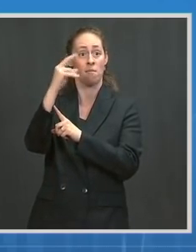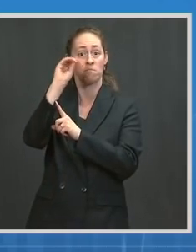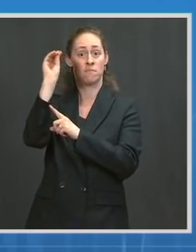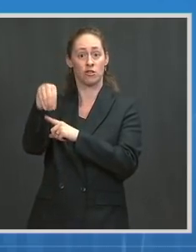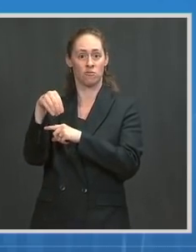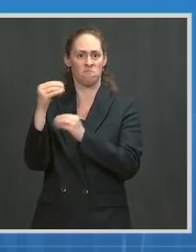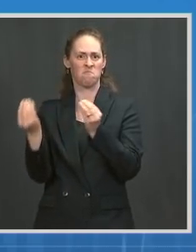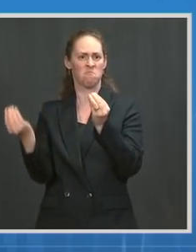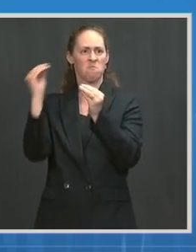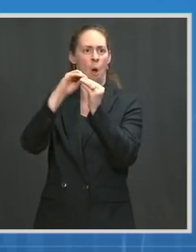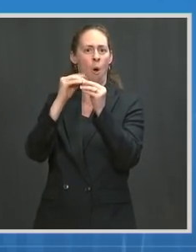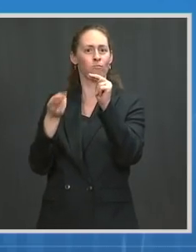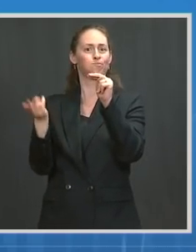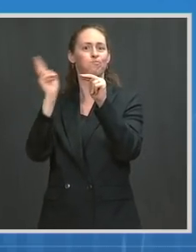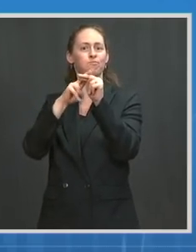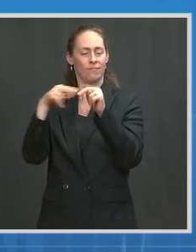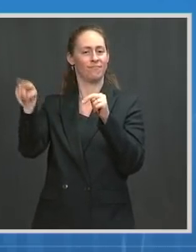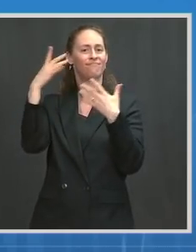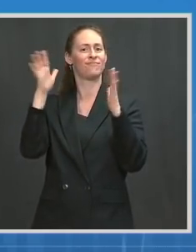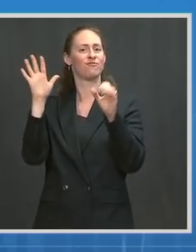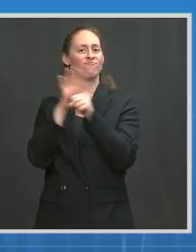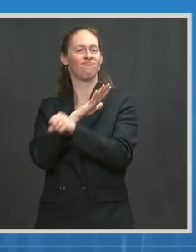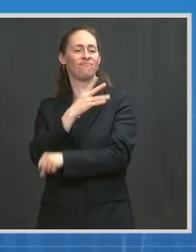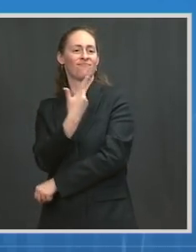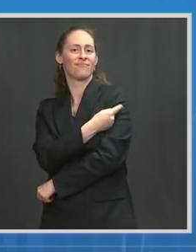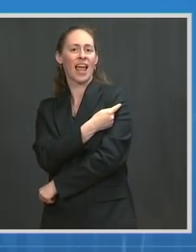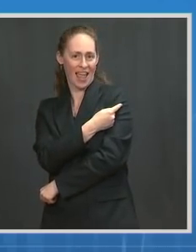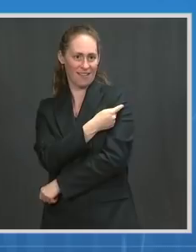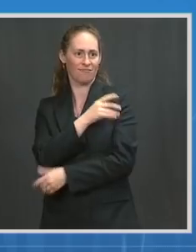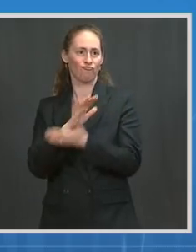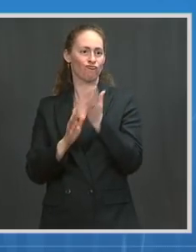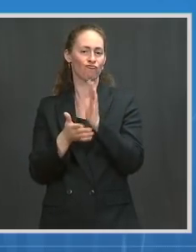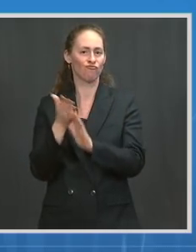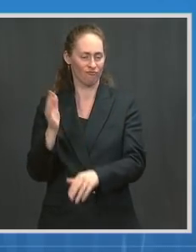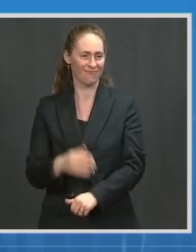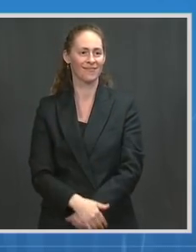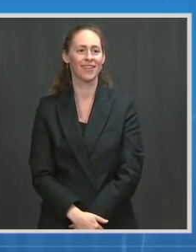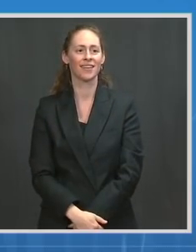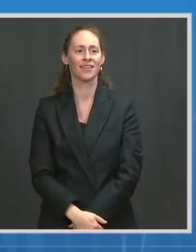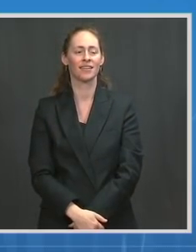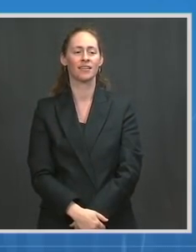In a wartime effort, we must begin to press harder when we have an advantage and not let up.